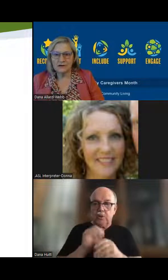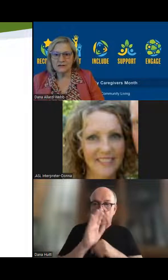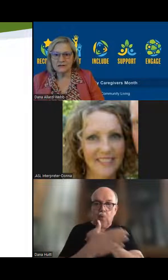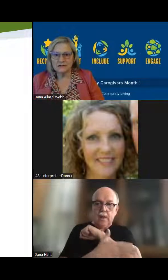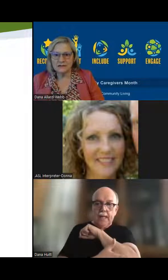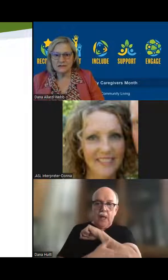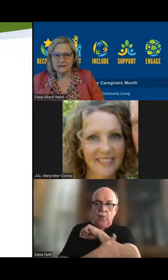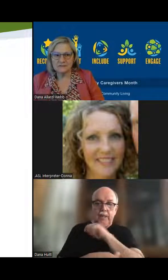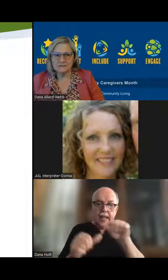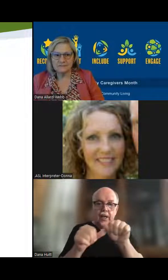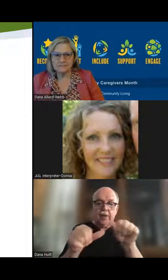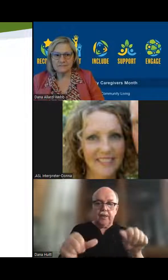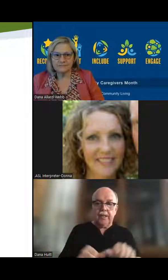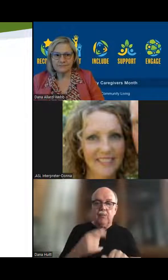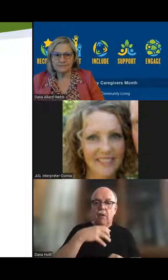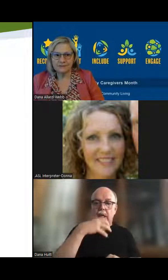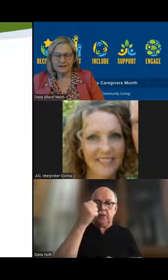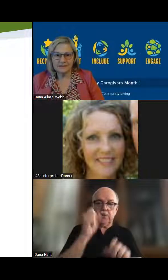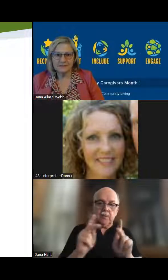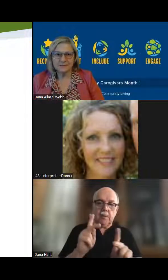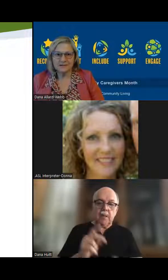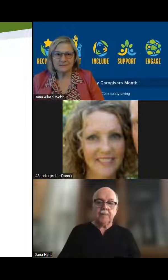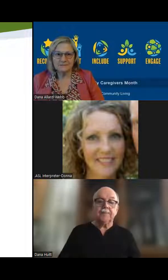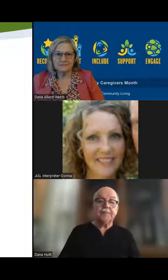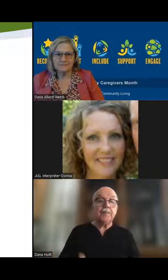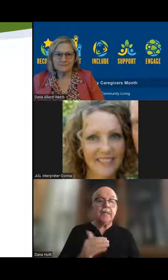dementia training, if you want to maybe go in for a nursing assistant